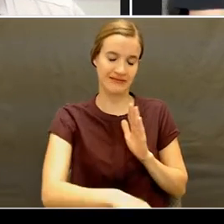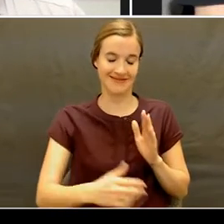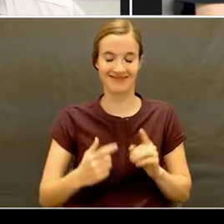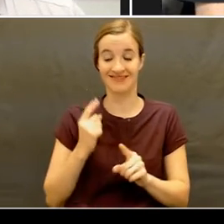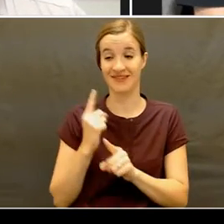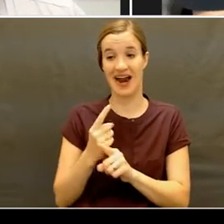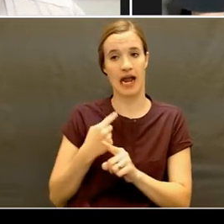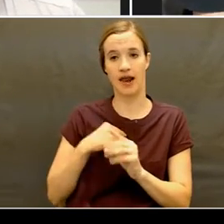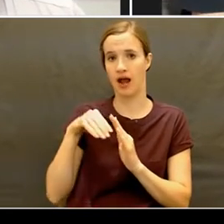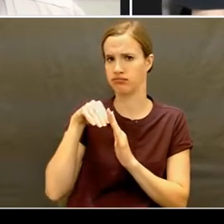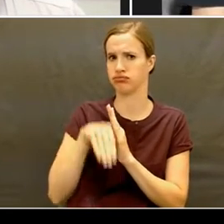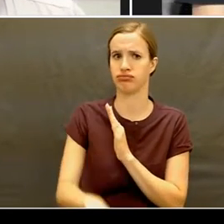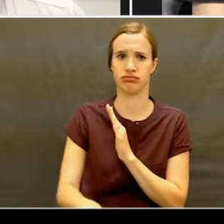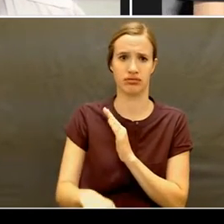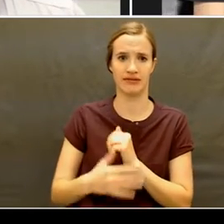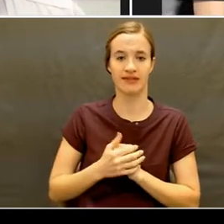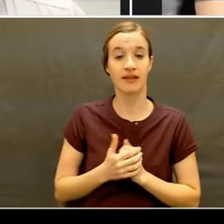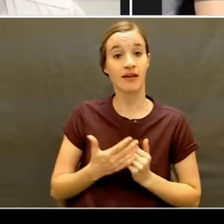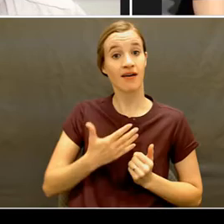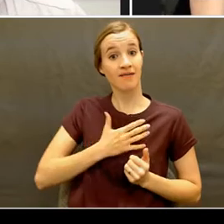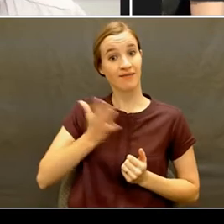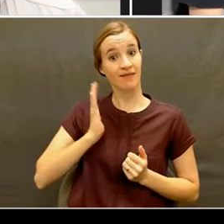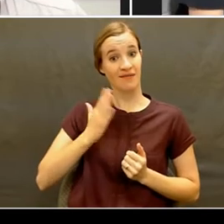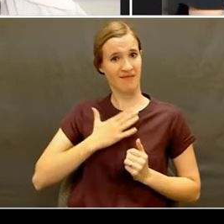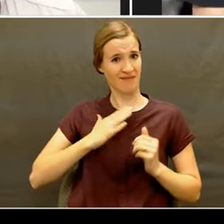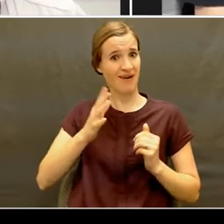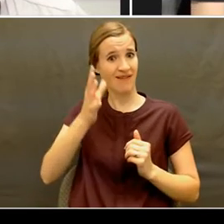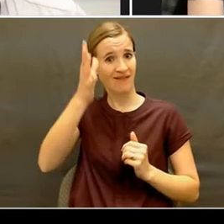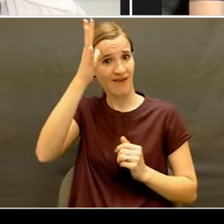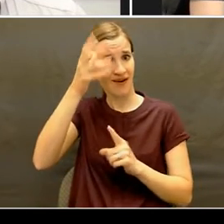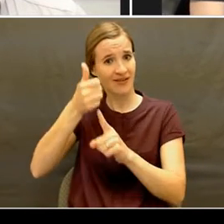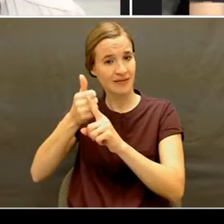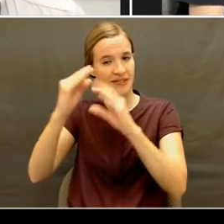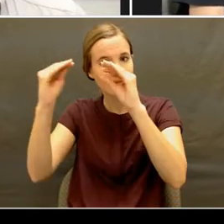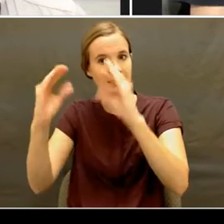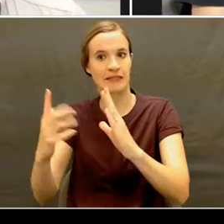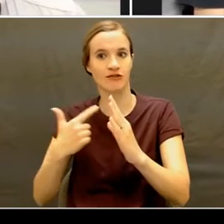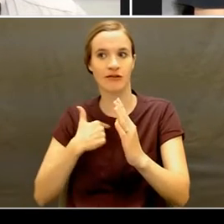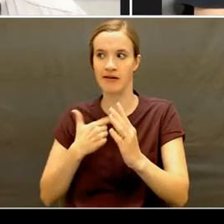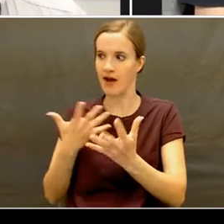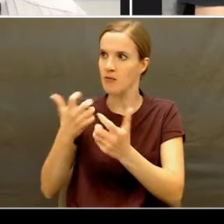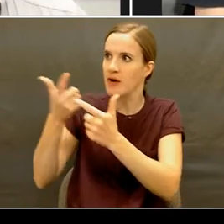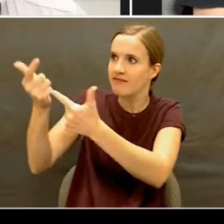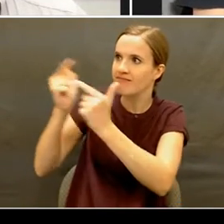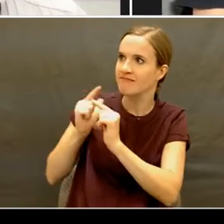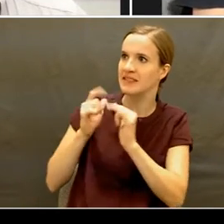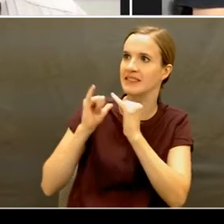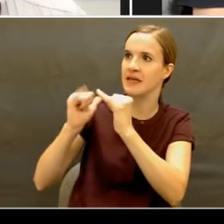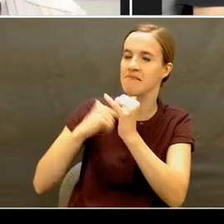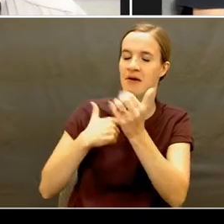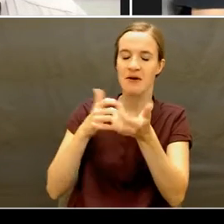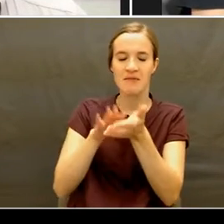teacher. My father was a teacher, you know, I was in future teachers of America and in high school,